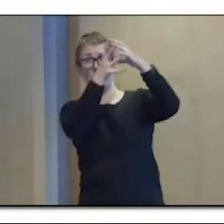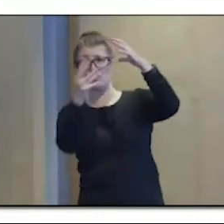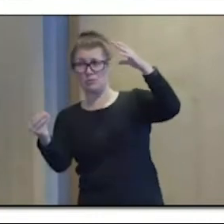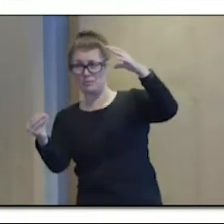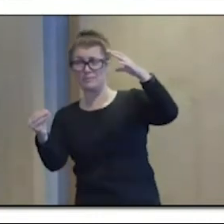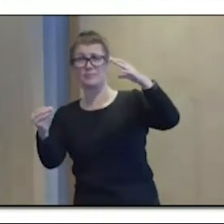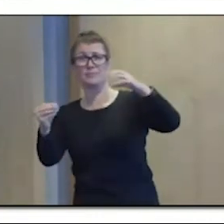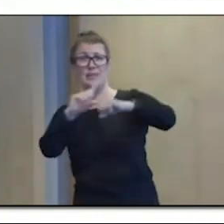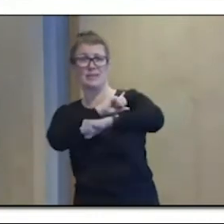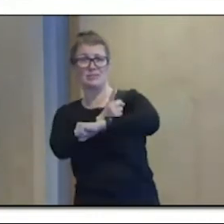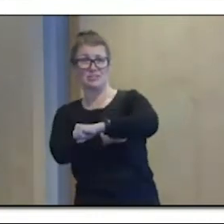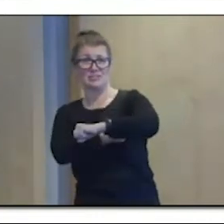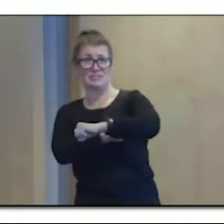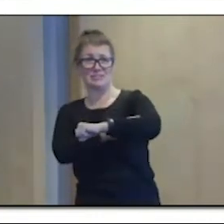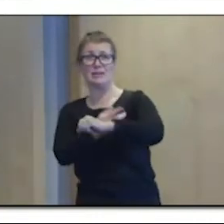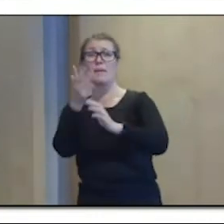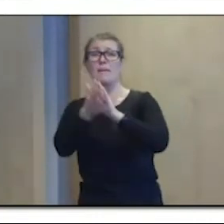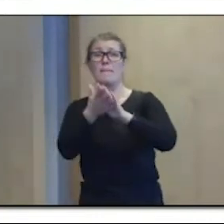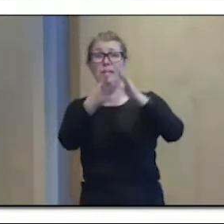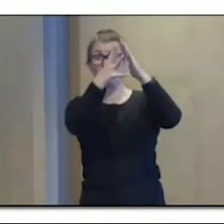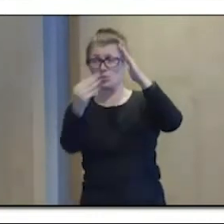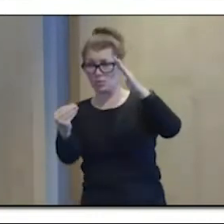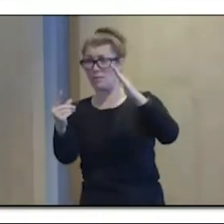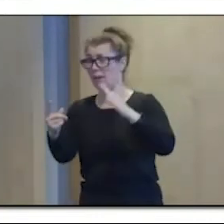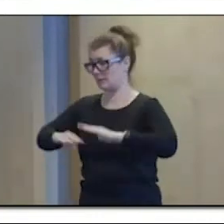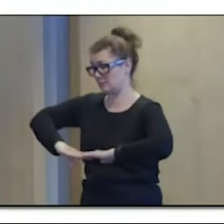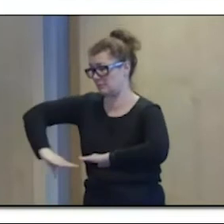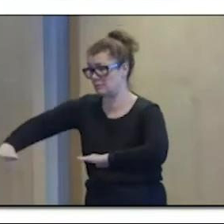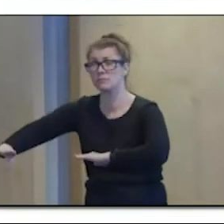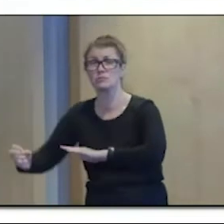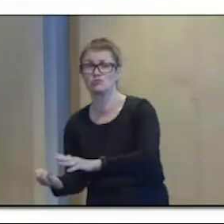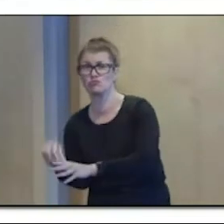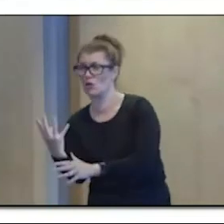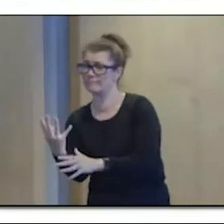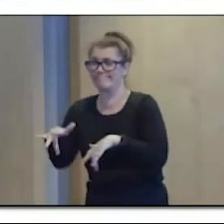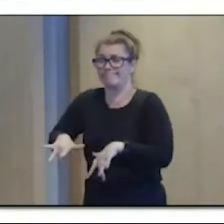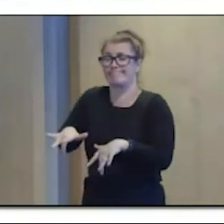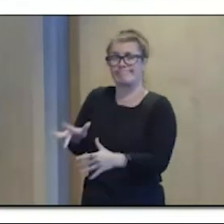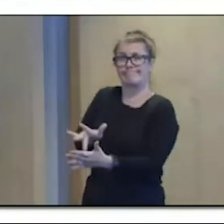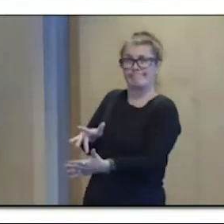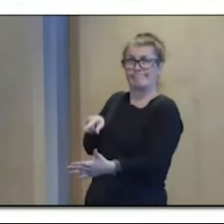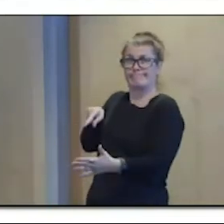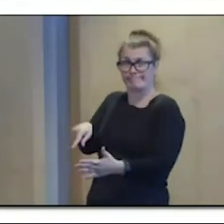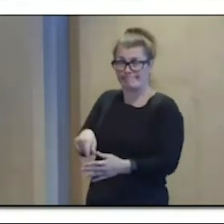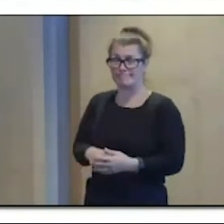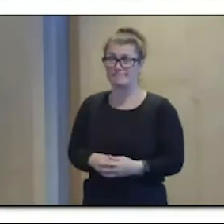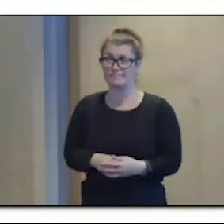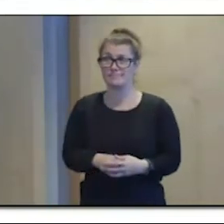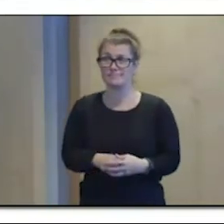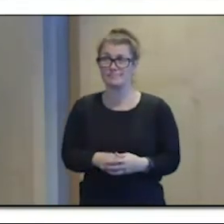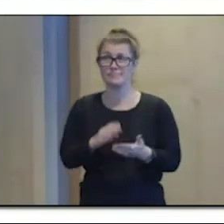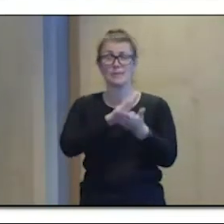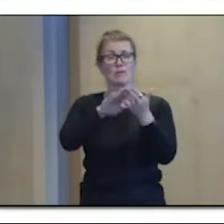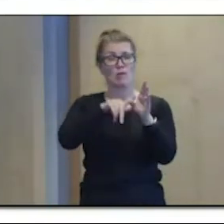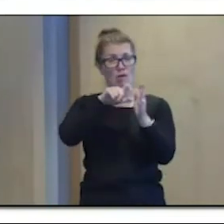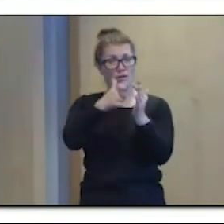not hitting the grounds to grow grass so and also hydro electricity generation is very dependent on